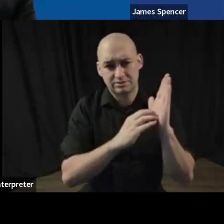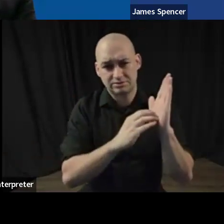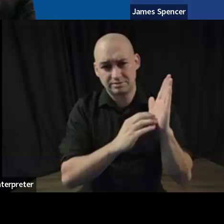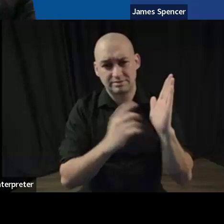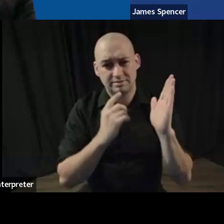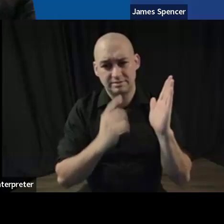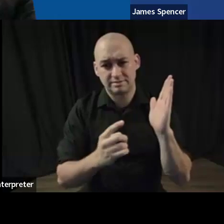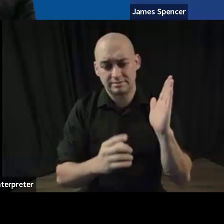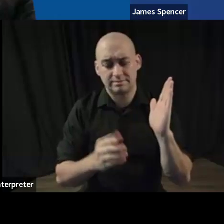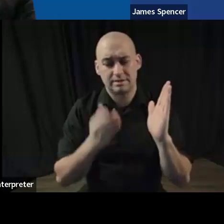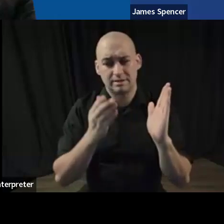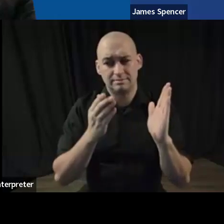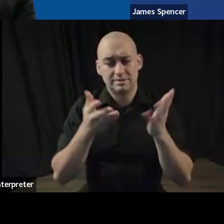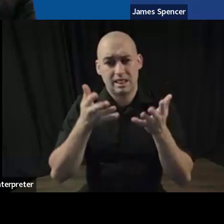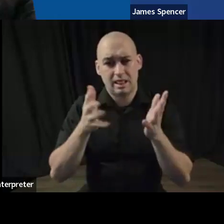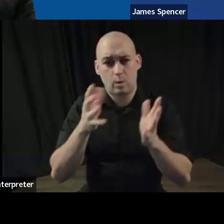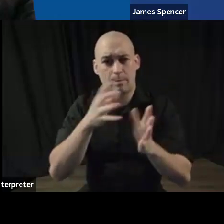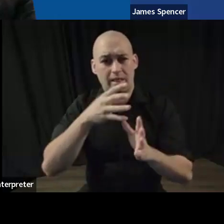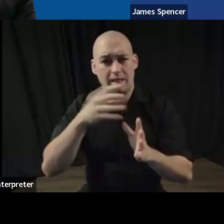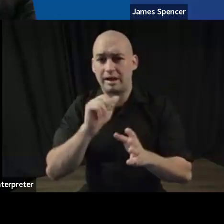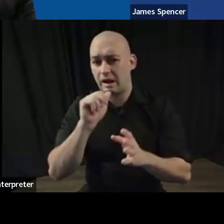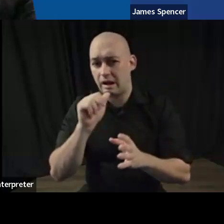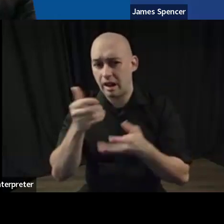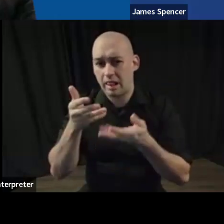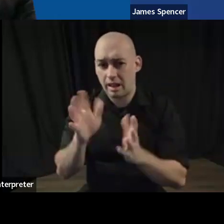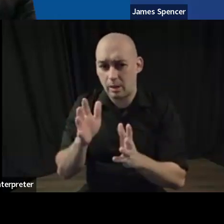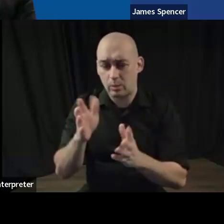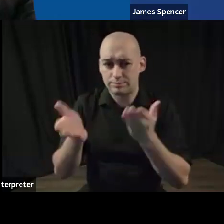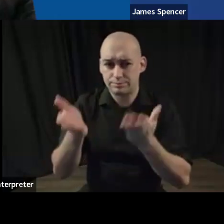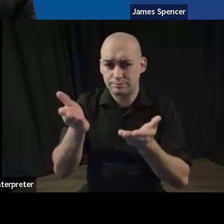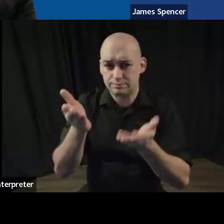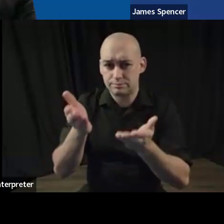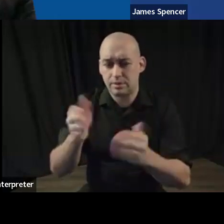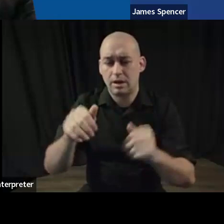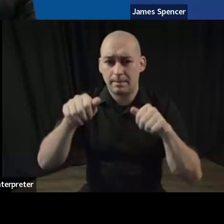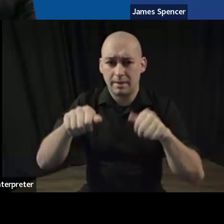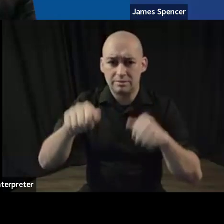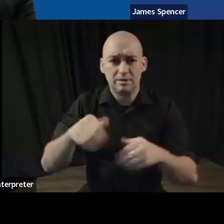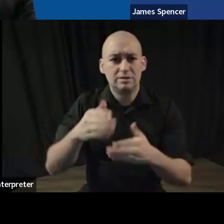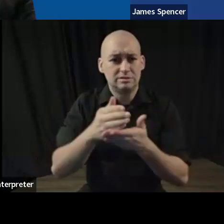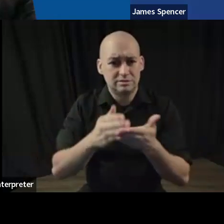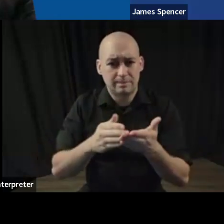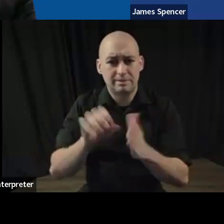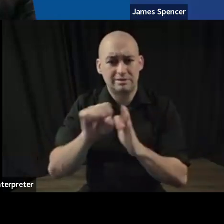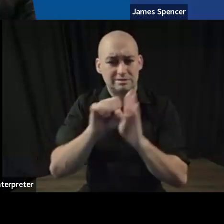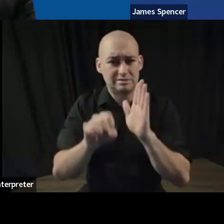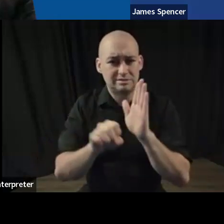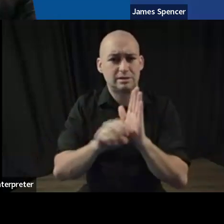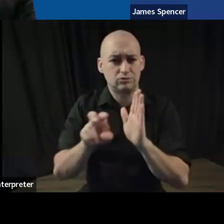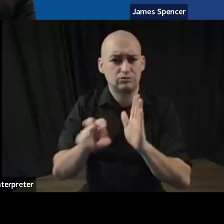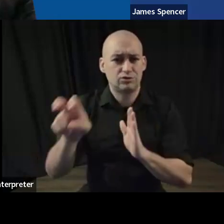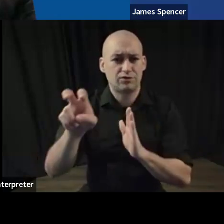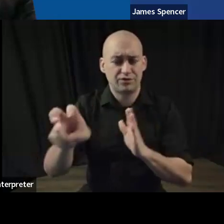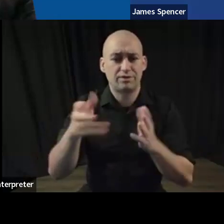but in the Allowable and Unallowable Uses that potentially some state travel is permissible,